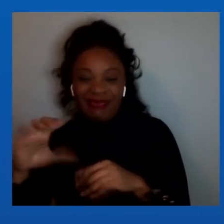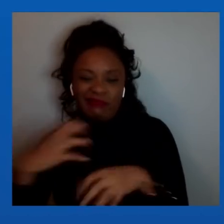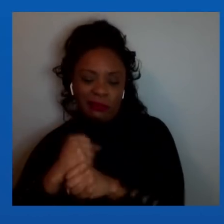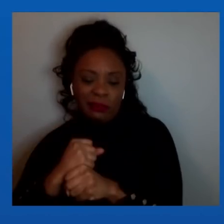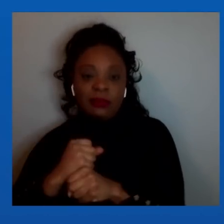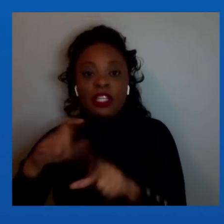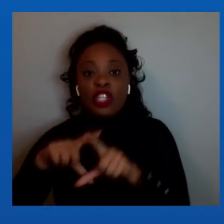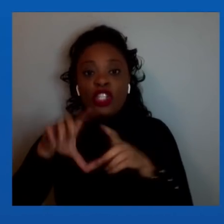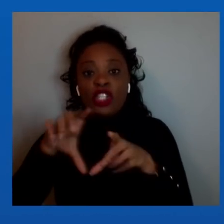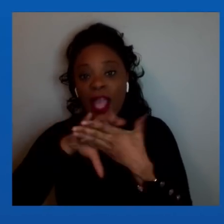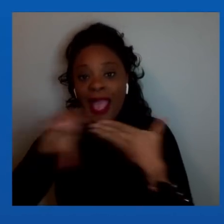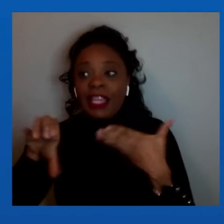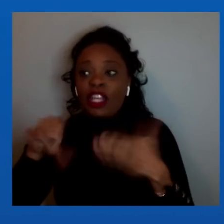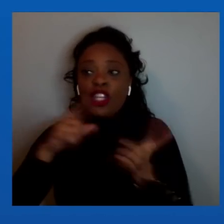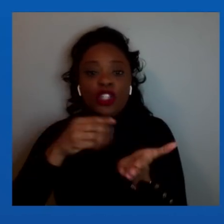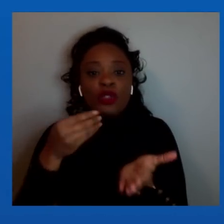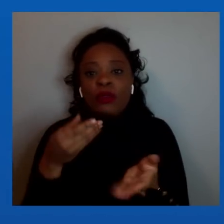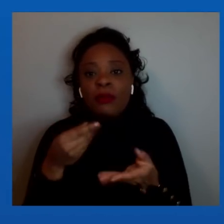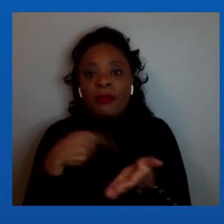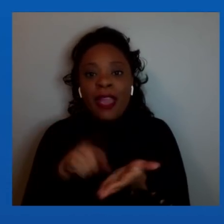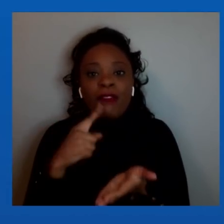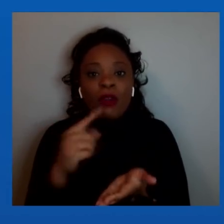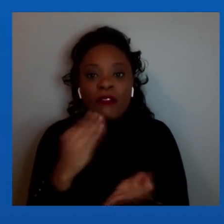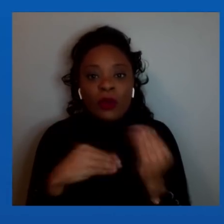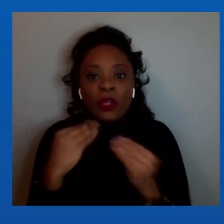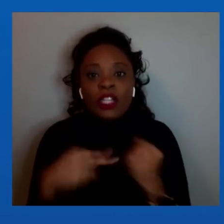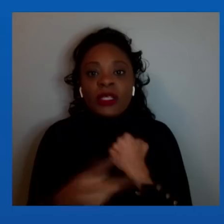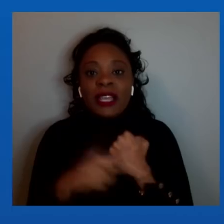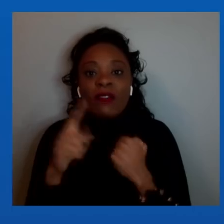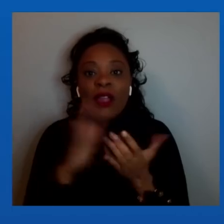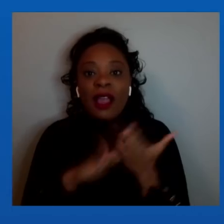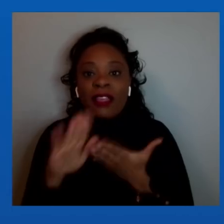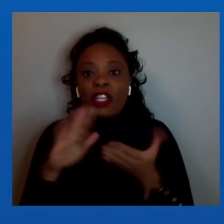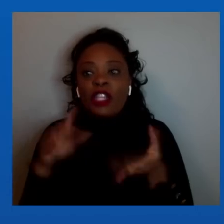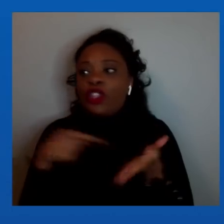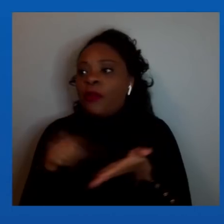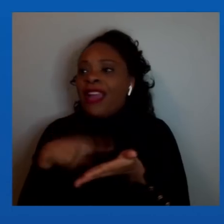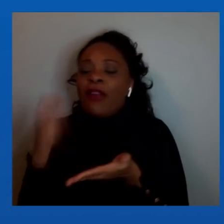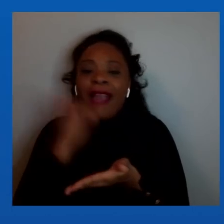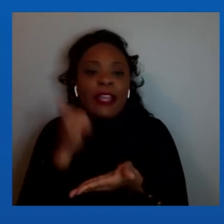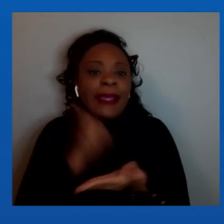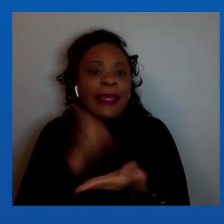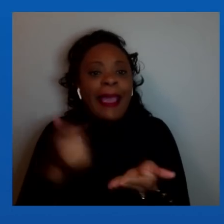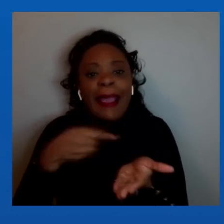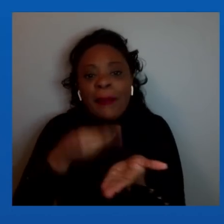to save for college, to cover daily expenses, and to pay down debt.